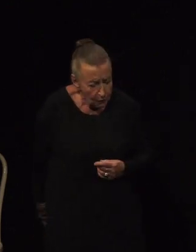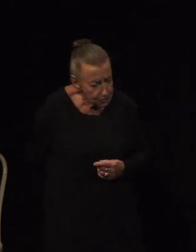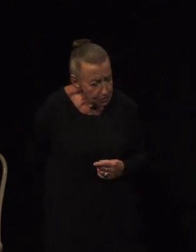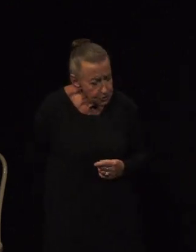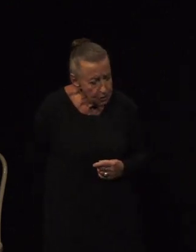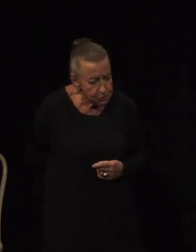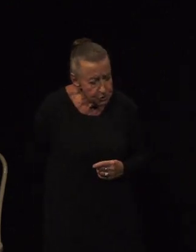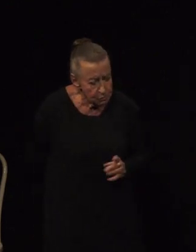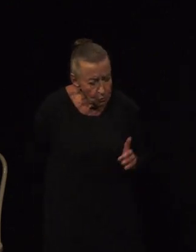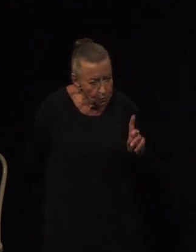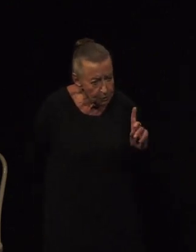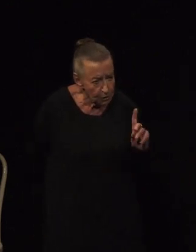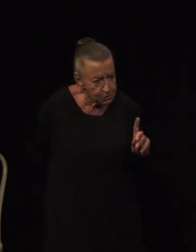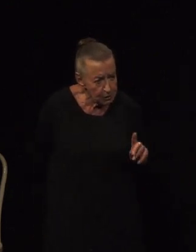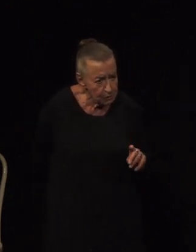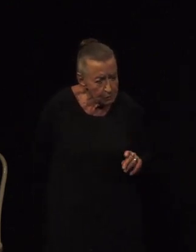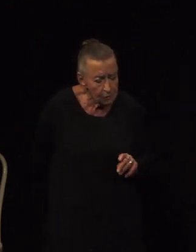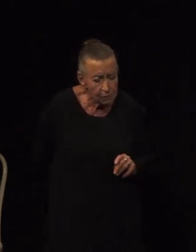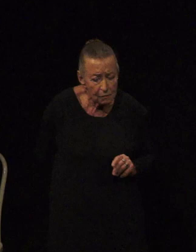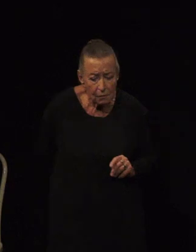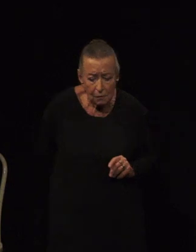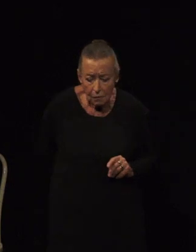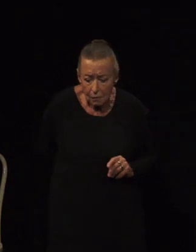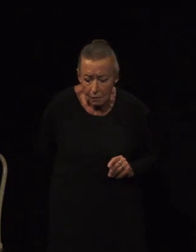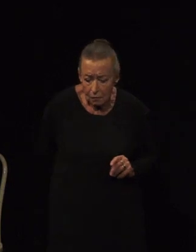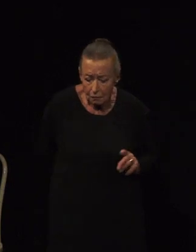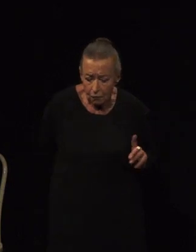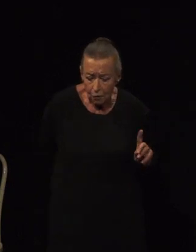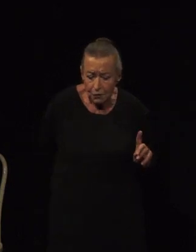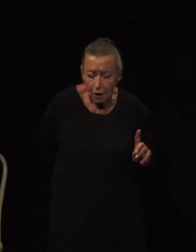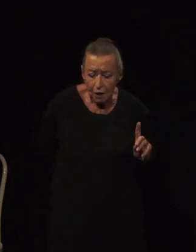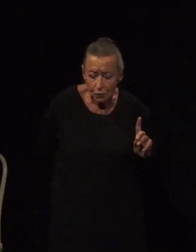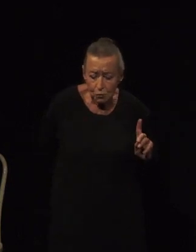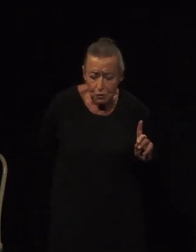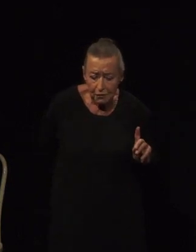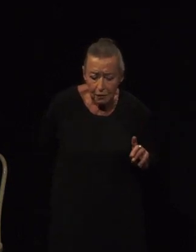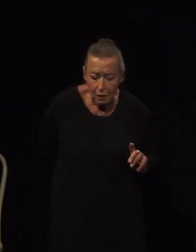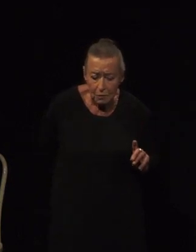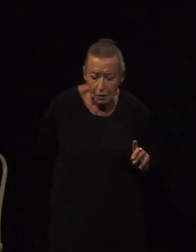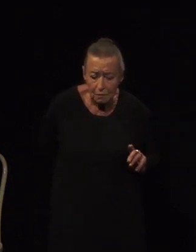"Brother, it's time to say it all to one another. War is here.